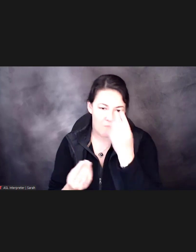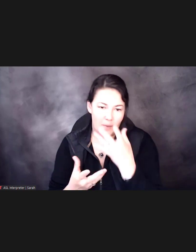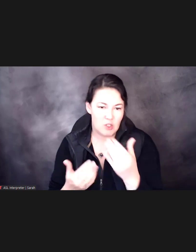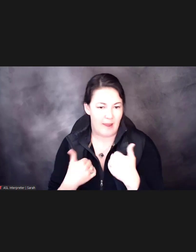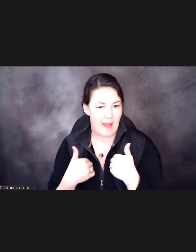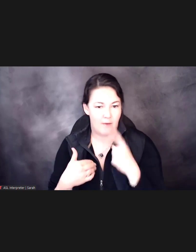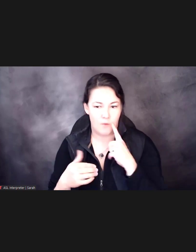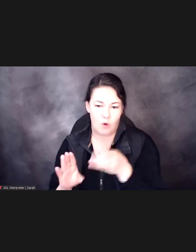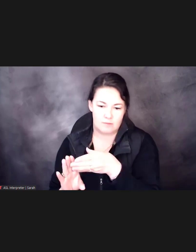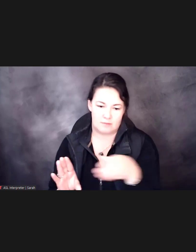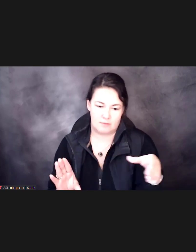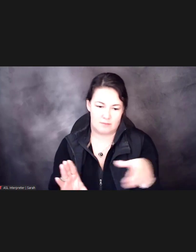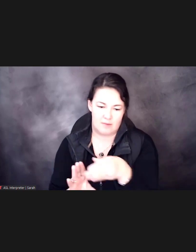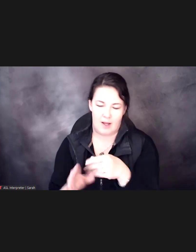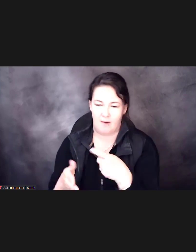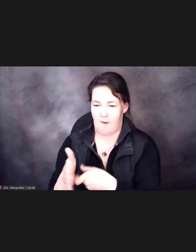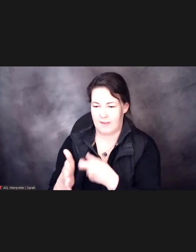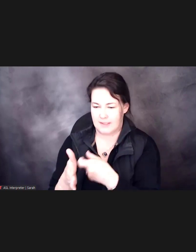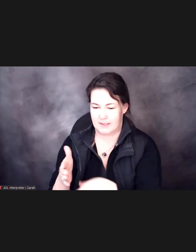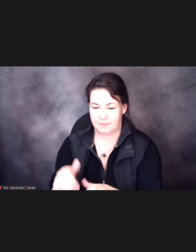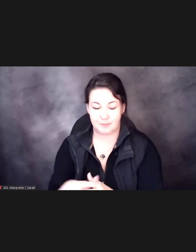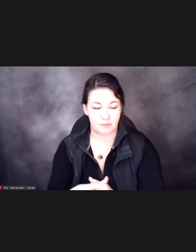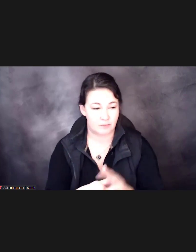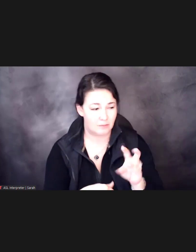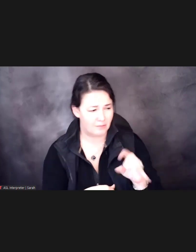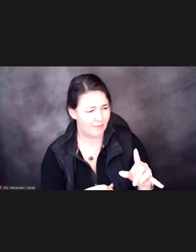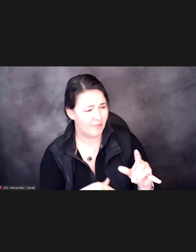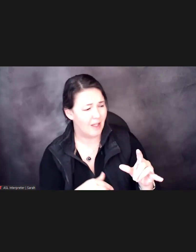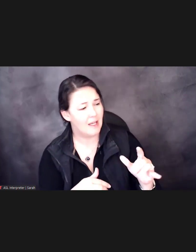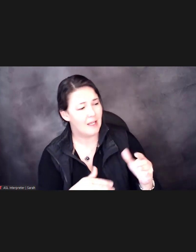have on cost for those.>>: So, the next question is how do you